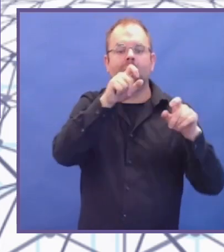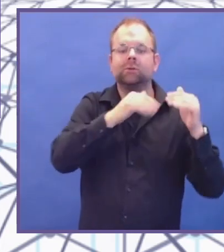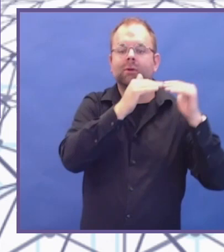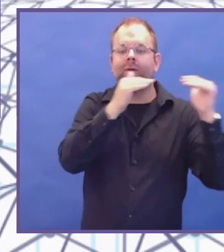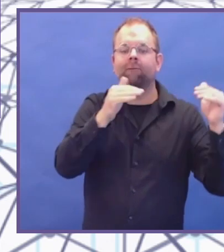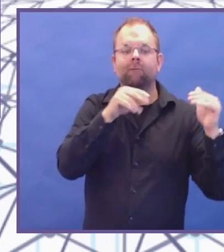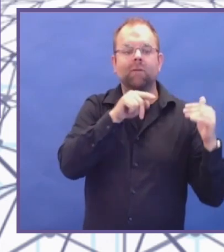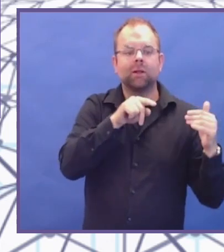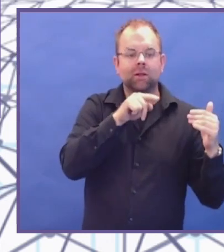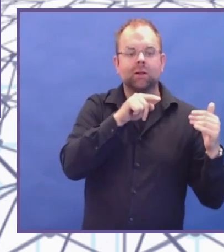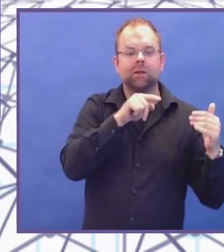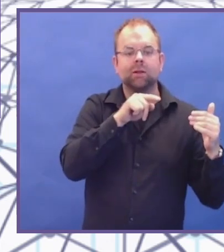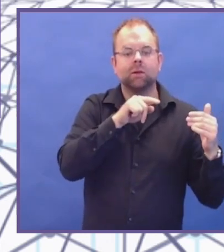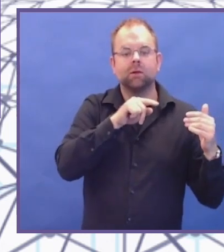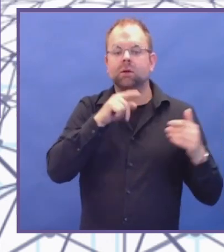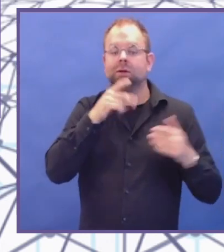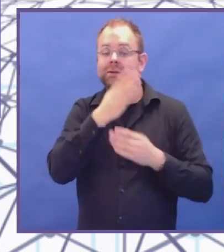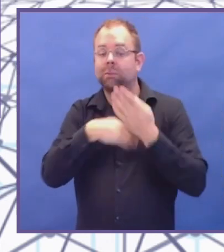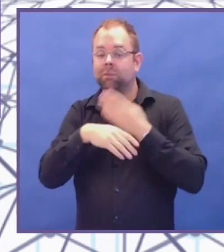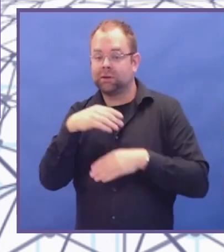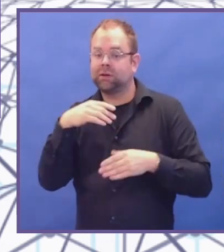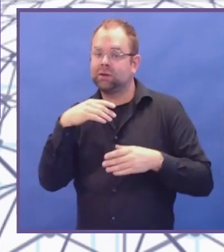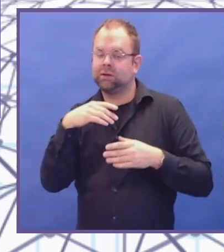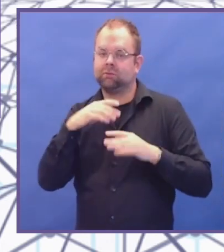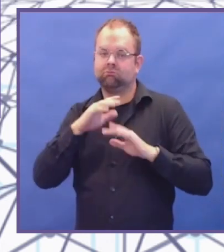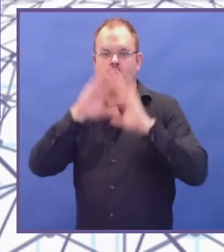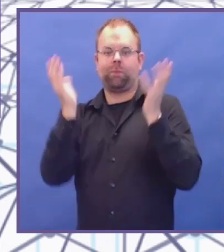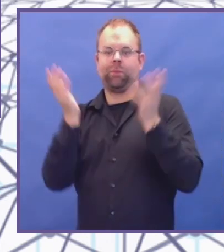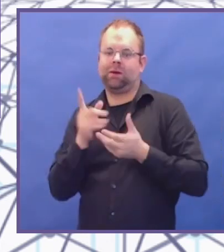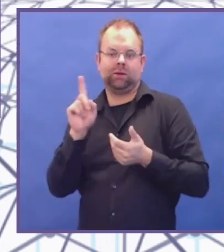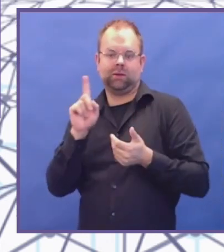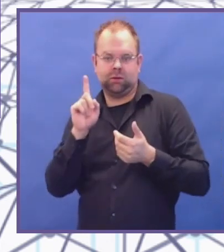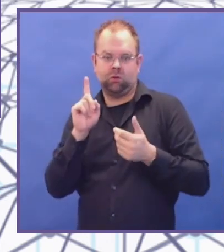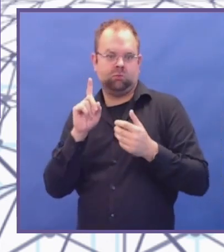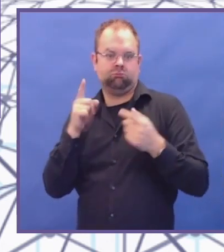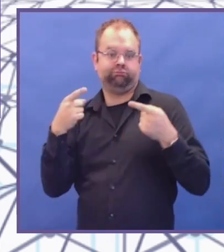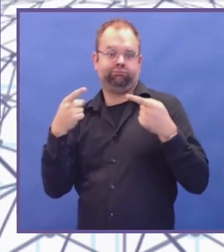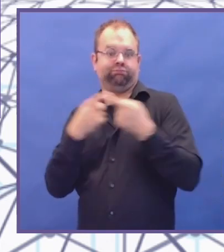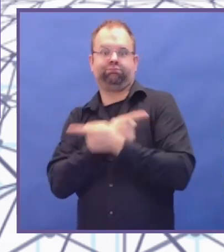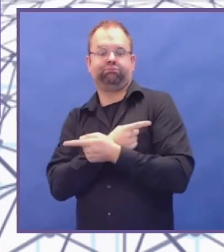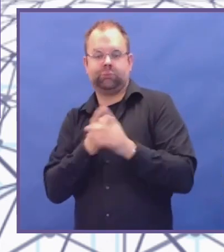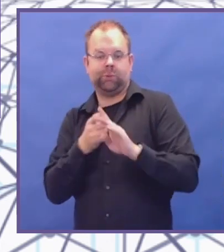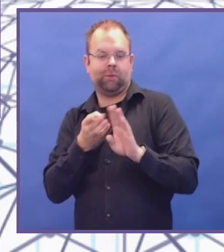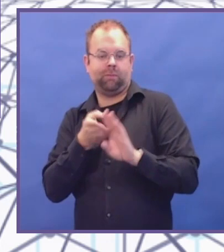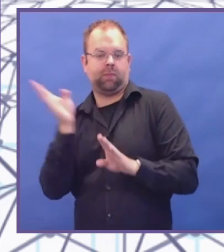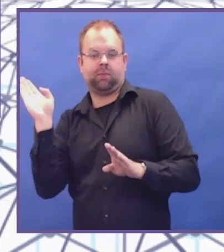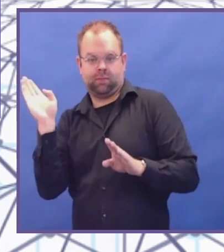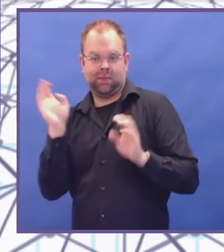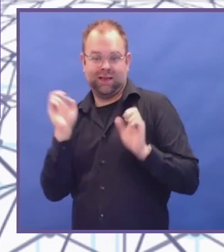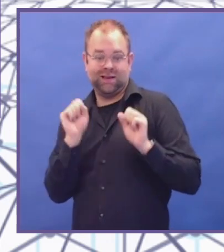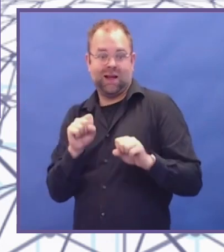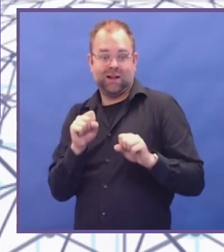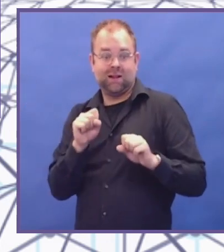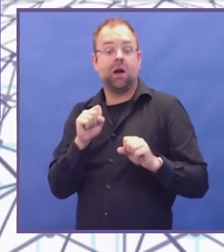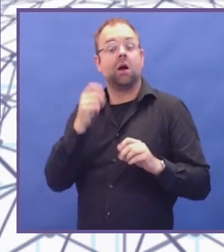For example, if we rely only on health record data to learn about at need, then we will miss individuals who don't reliably engage with the healthcare